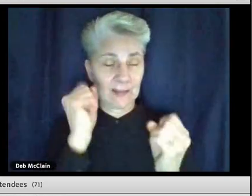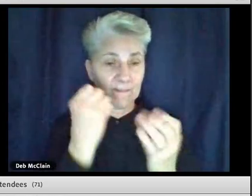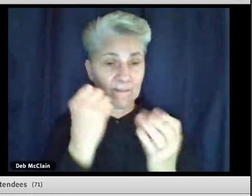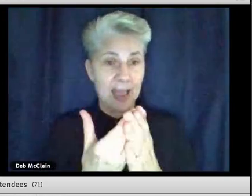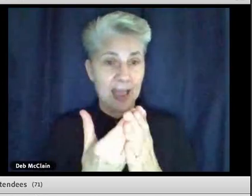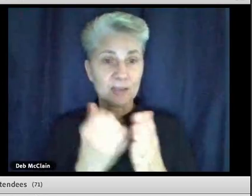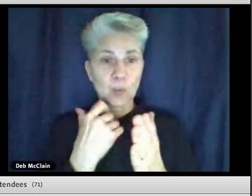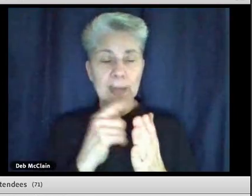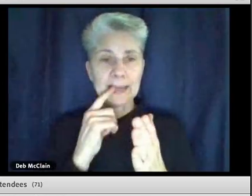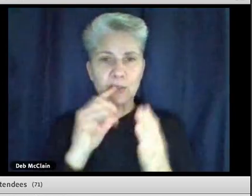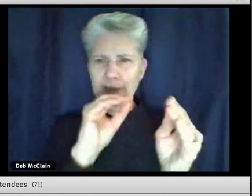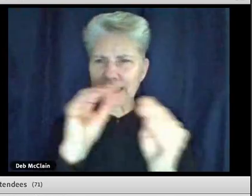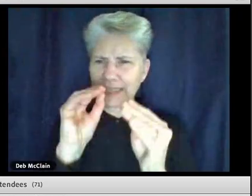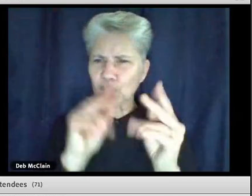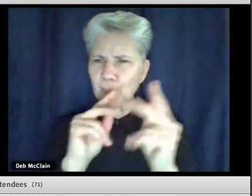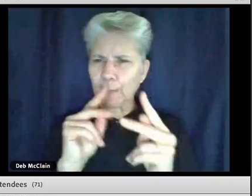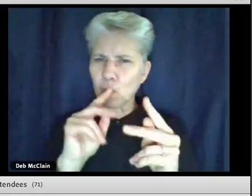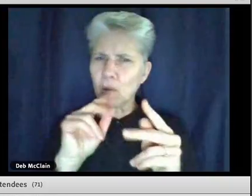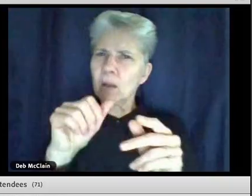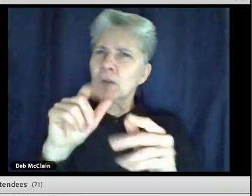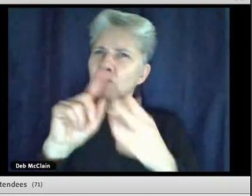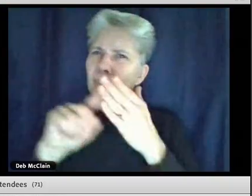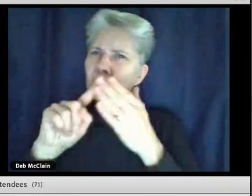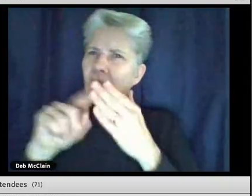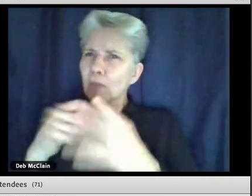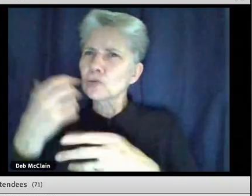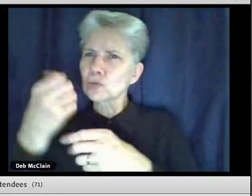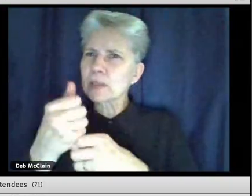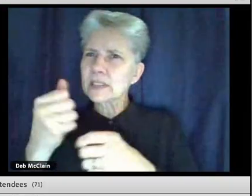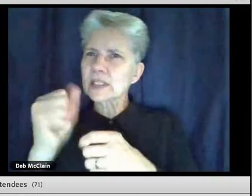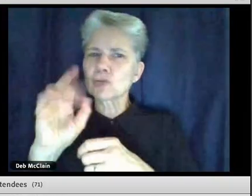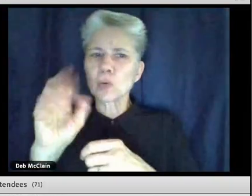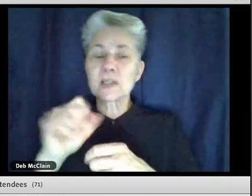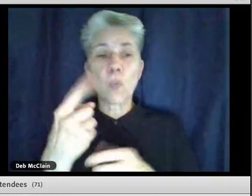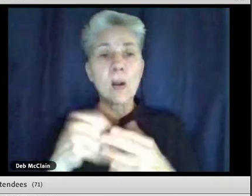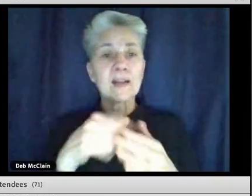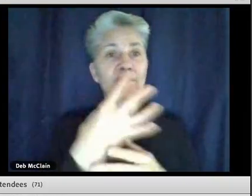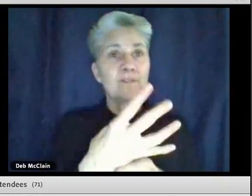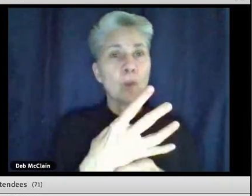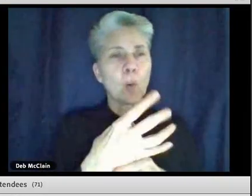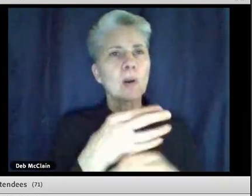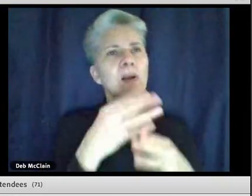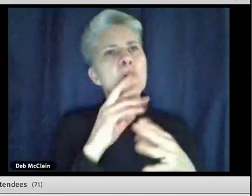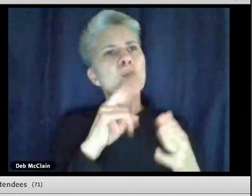apps or social media, and so that's a staggering fact, so we need to be out there educating people,